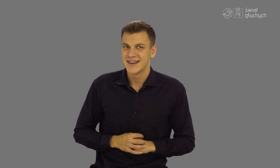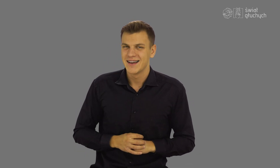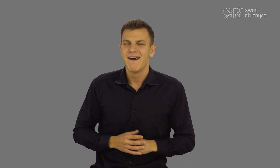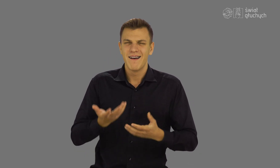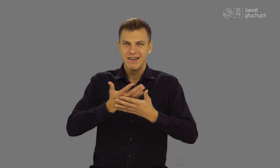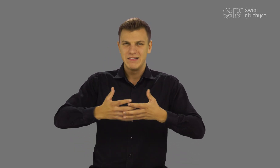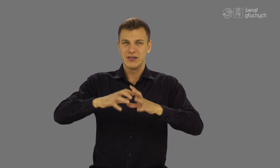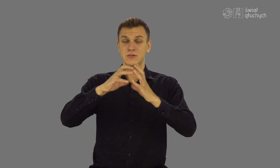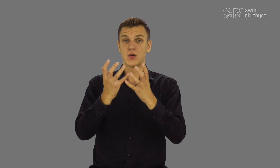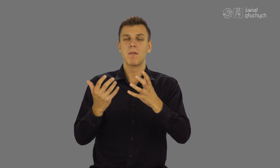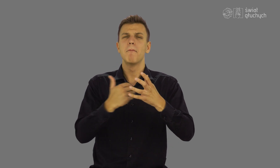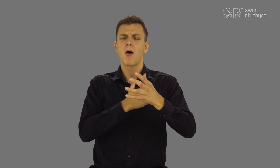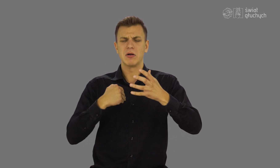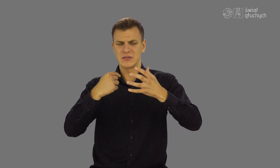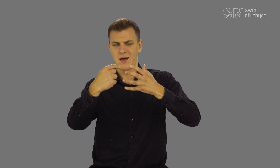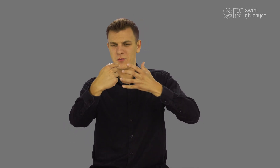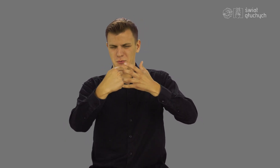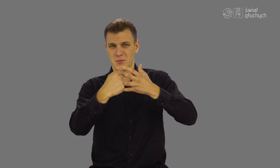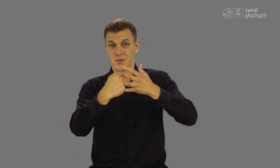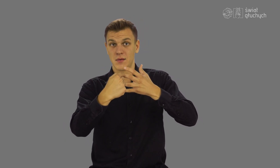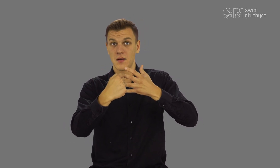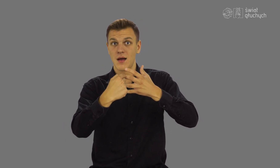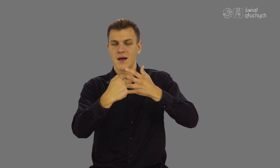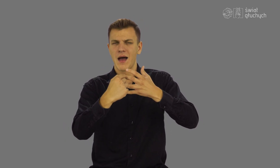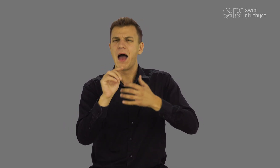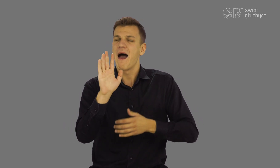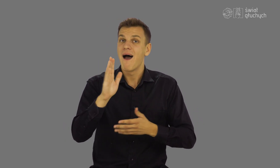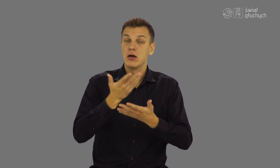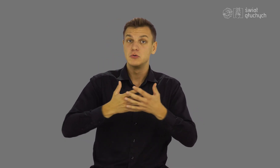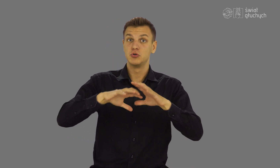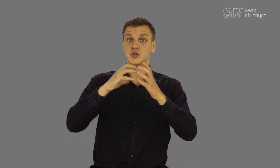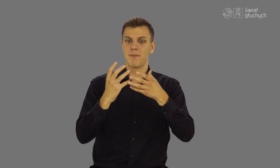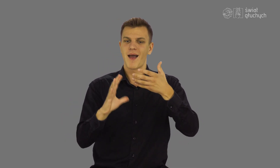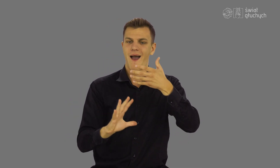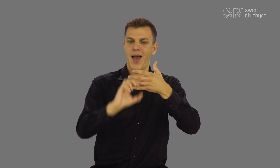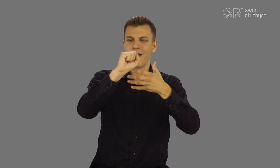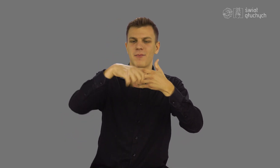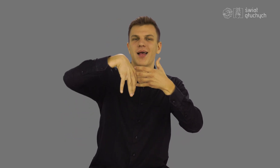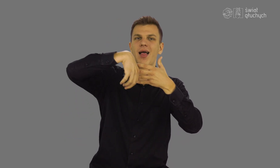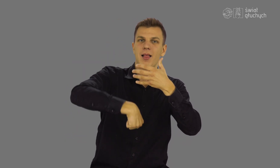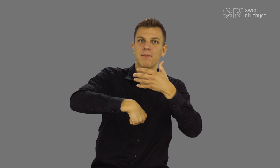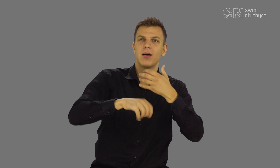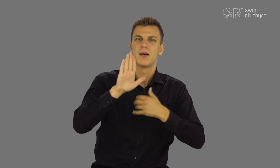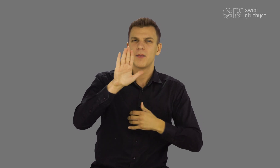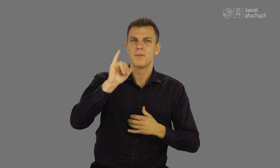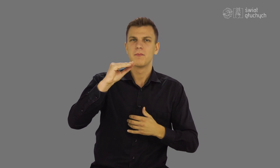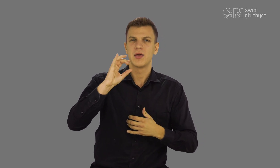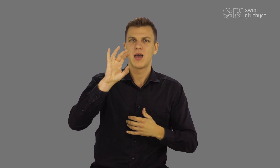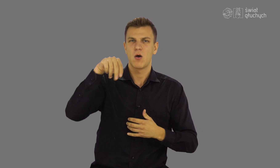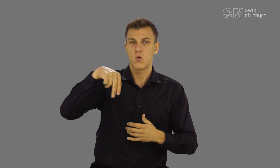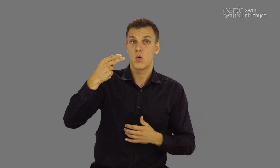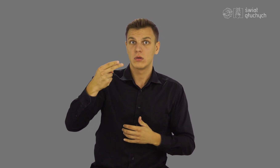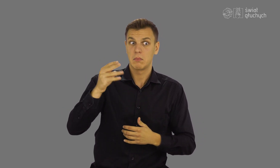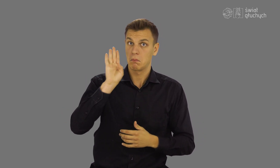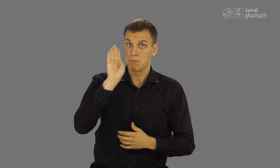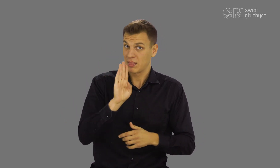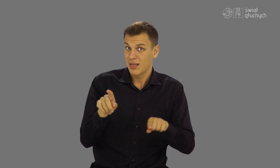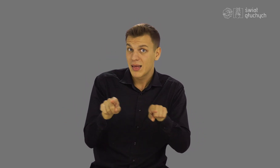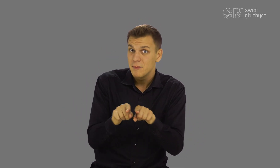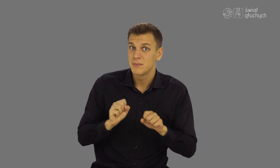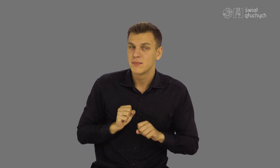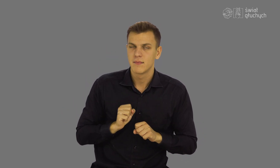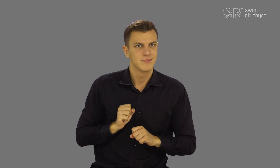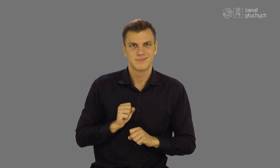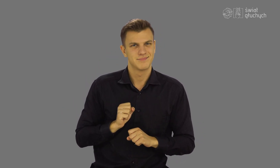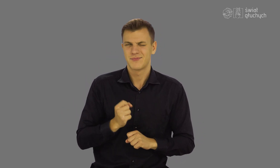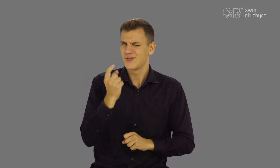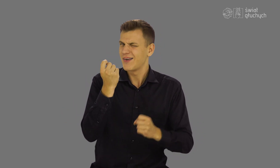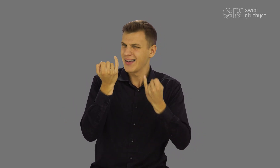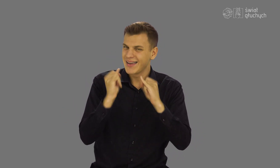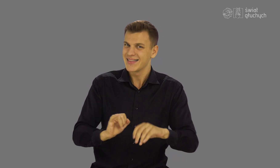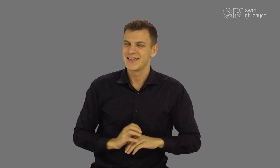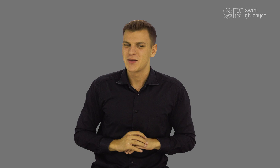But closer to the poles, the situation is already different.